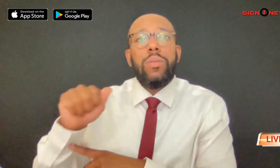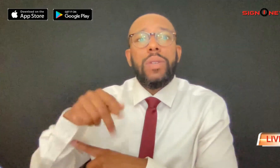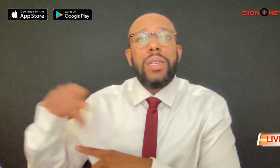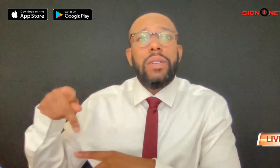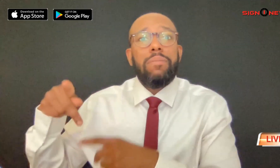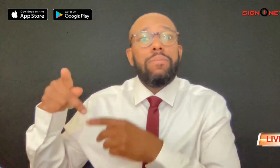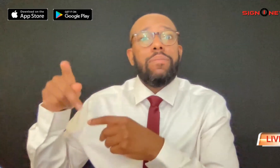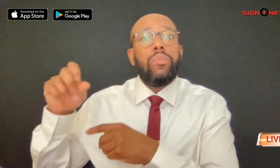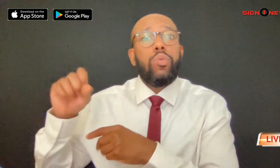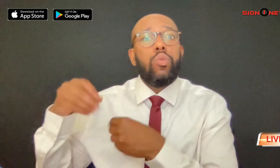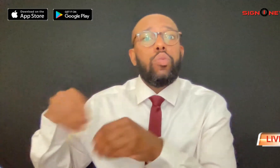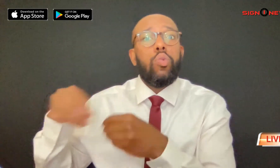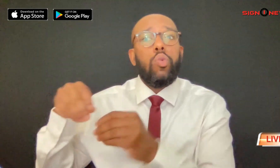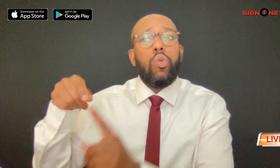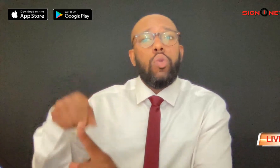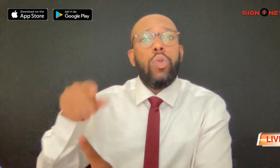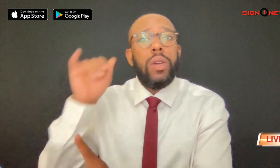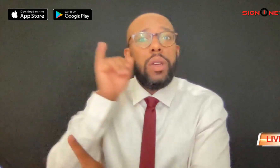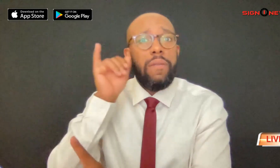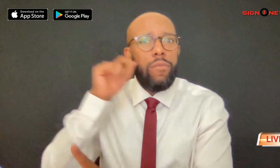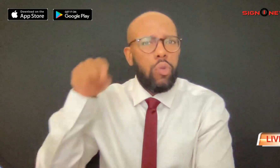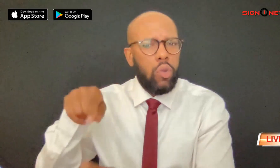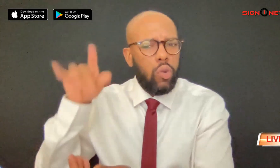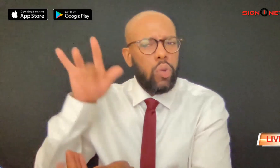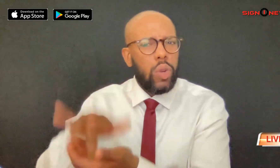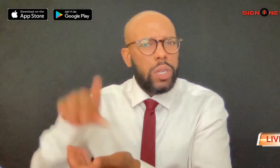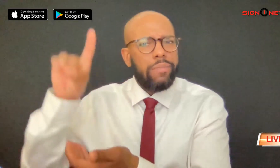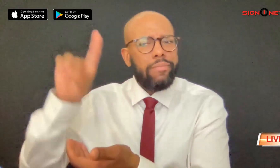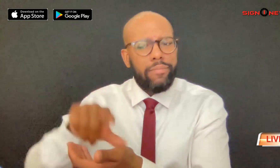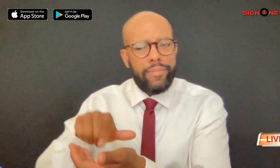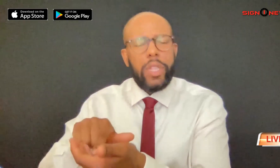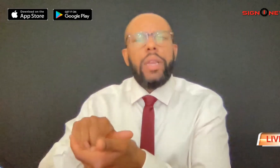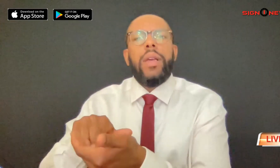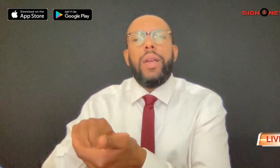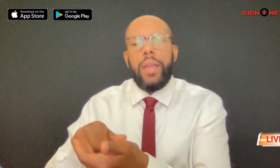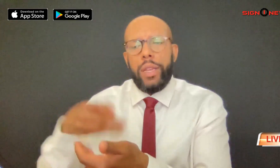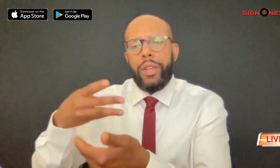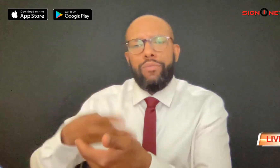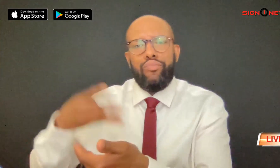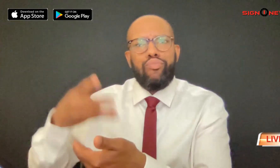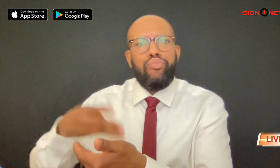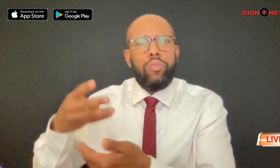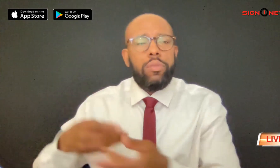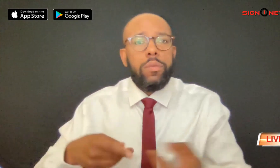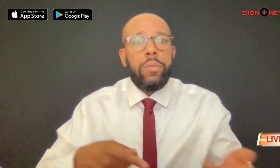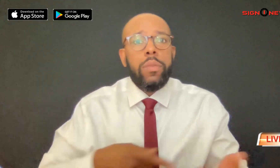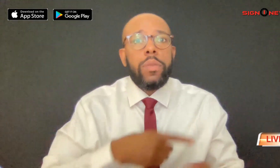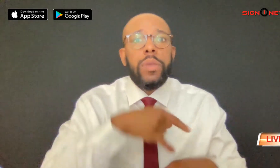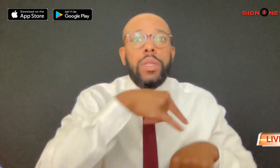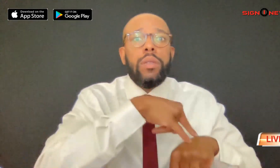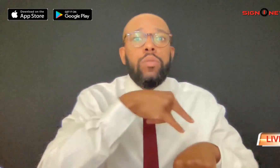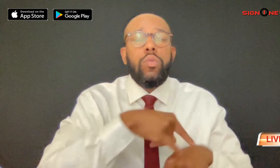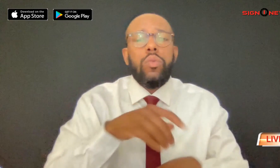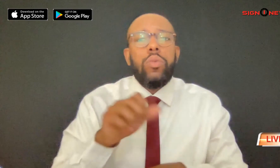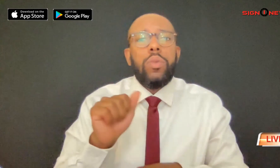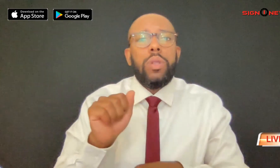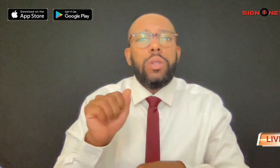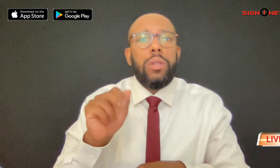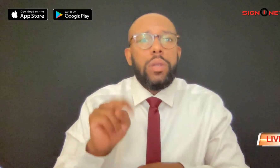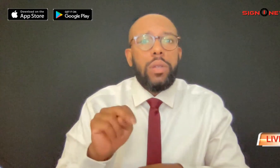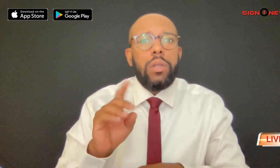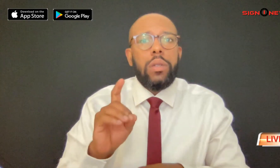you can download the Sign1News app by heading to the app store or Google play store on your